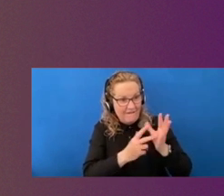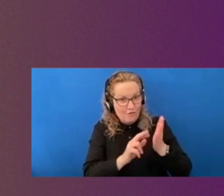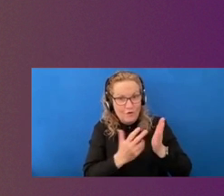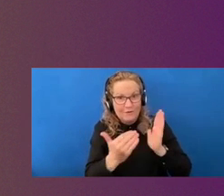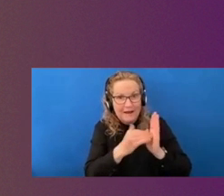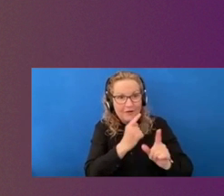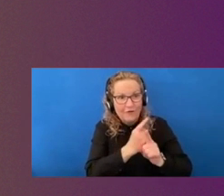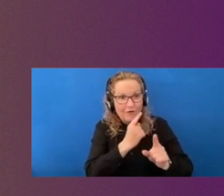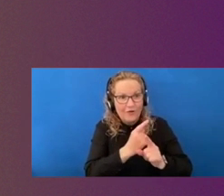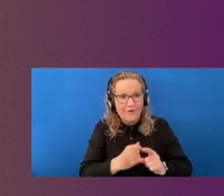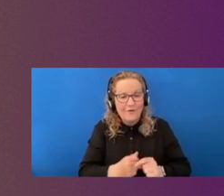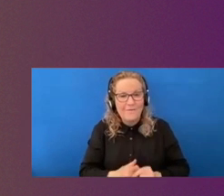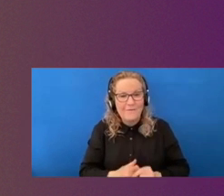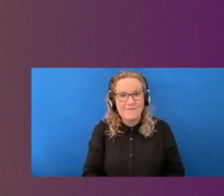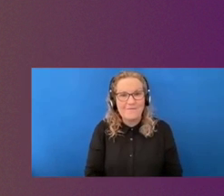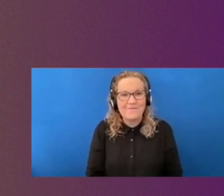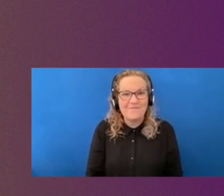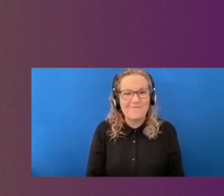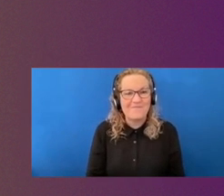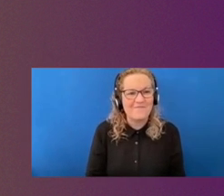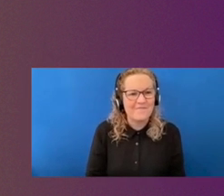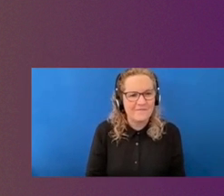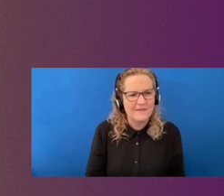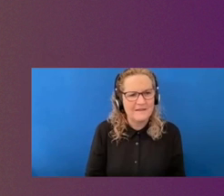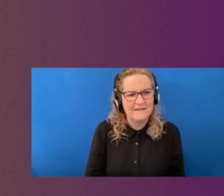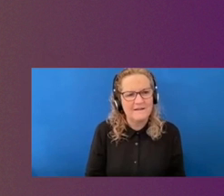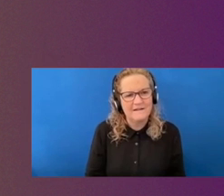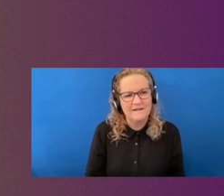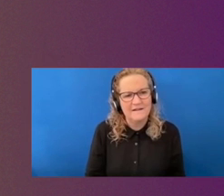I agree with everything but Julie she said I just wanted to emphasise about the representation